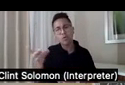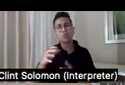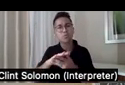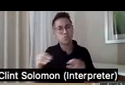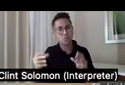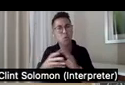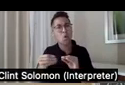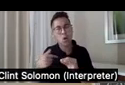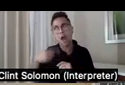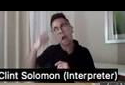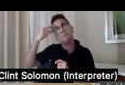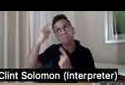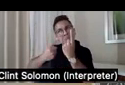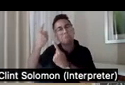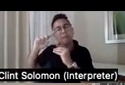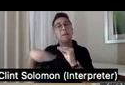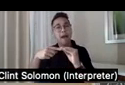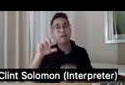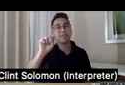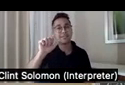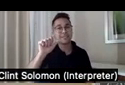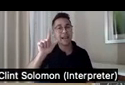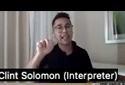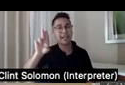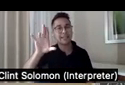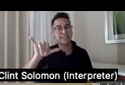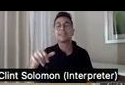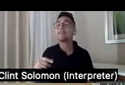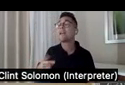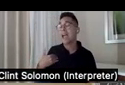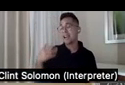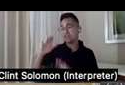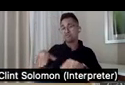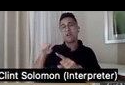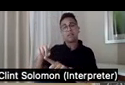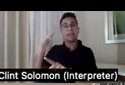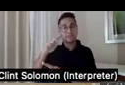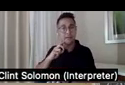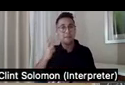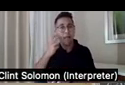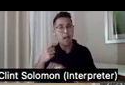saliency but i'll tell you one i had a child who was deaf-blind come to my home and of course i